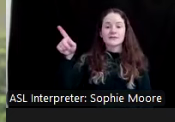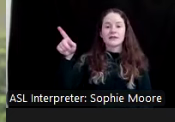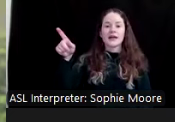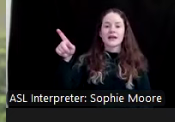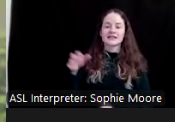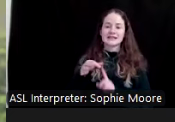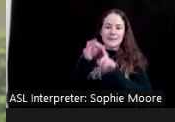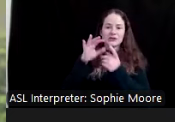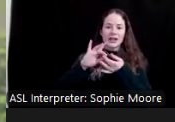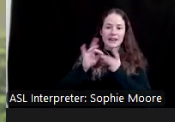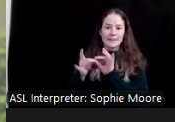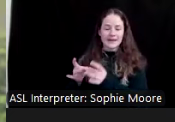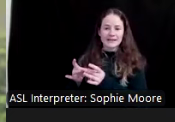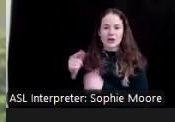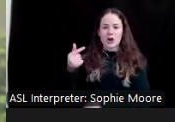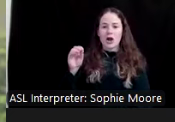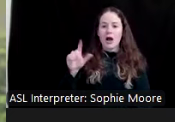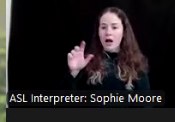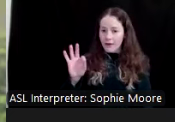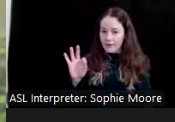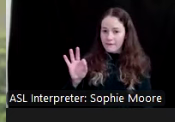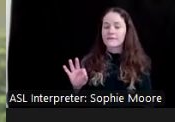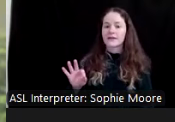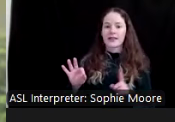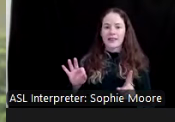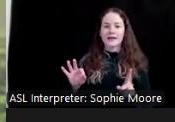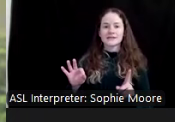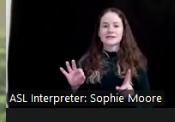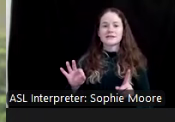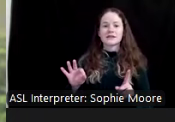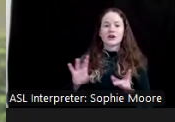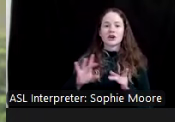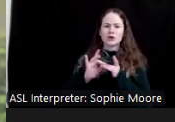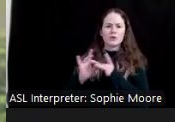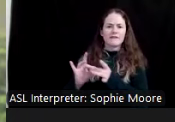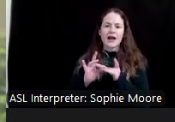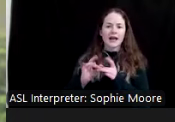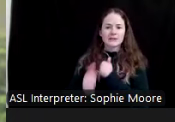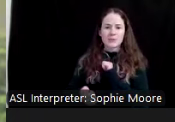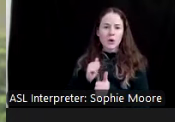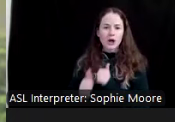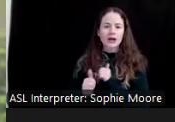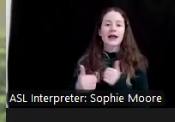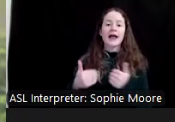unified sport where you have an athlete and then someone from the community who helps and my husband actually plays